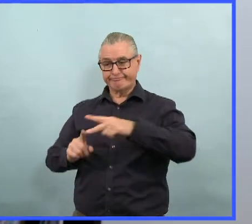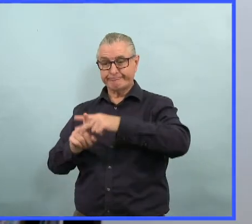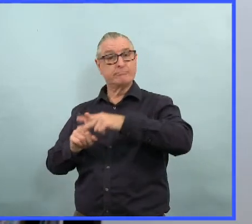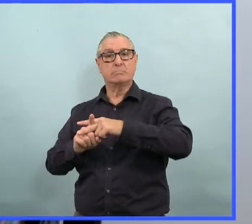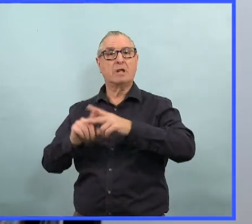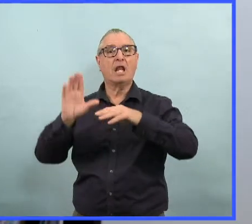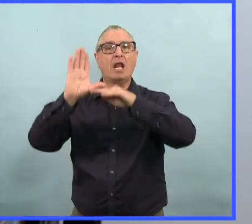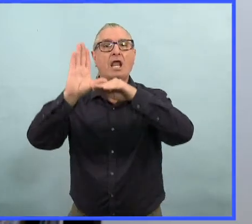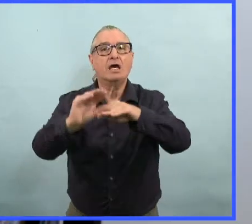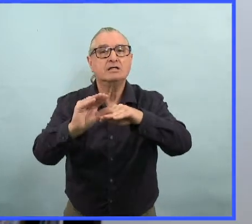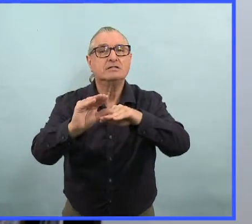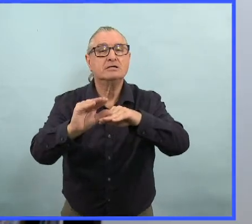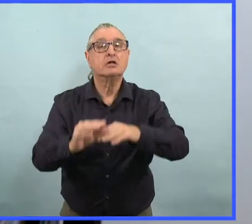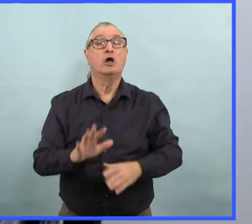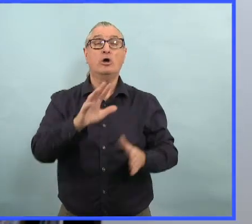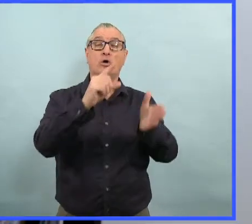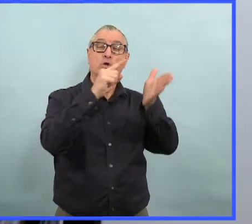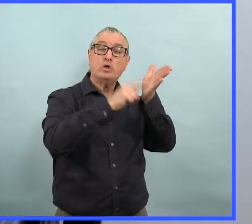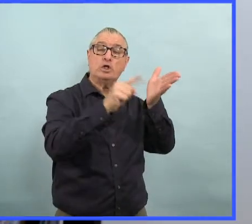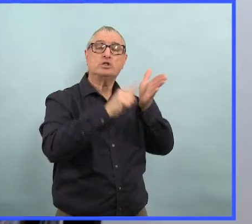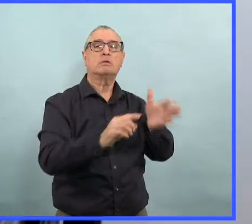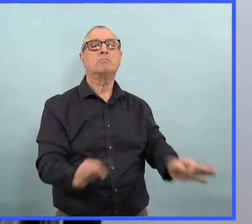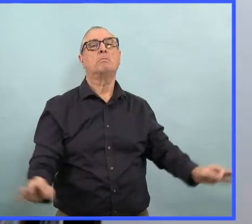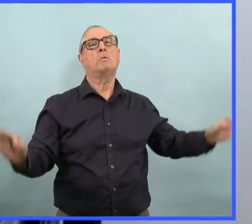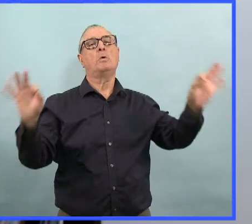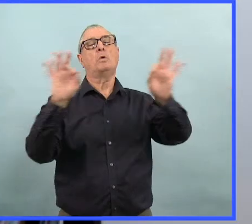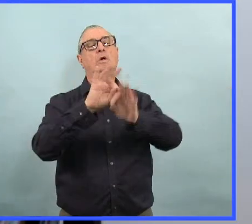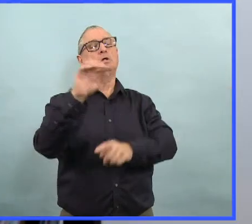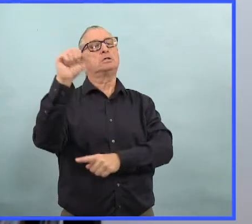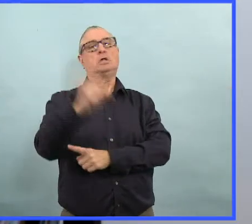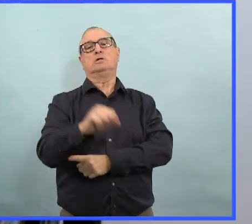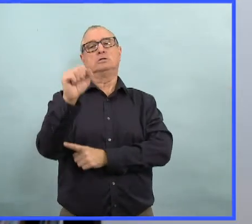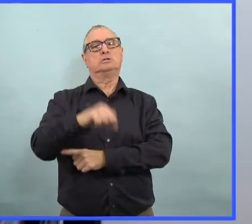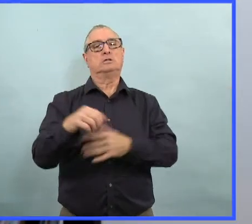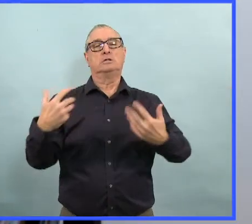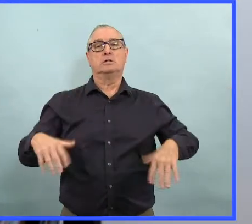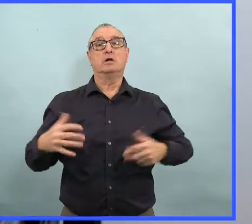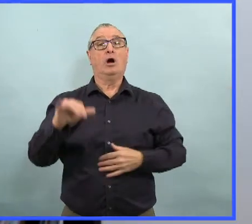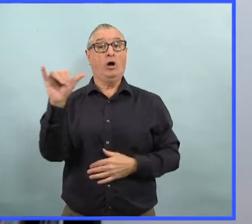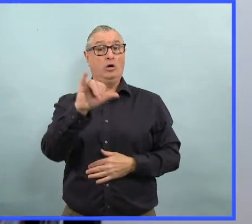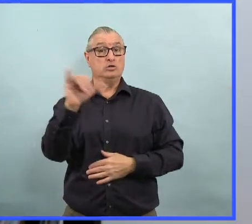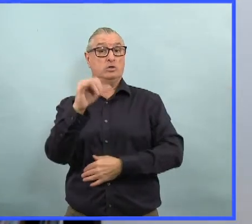everything that you can to protect yourself through vaccination so one big question that